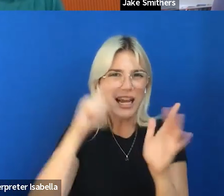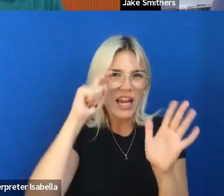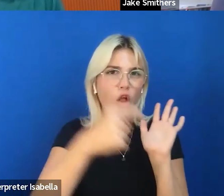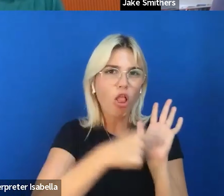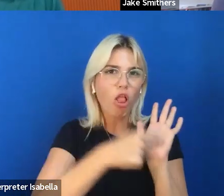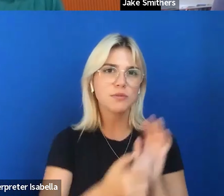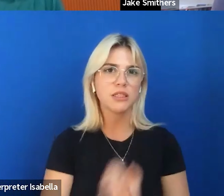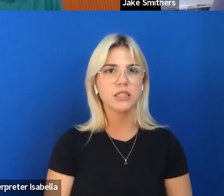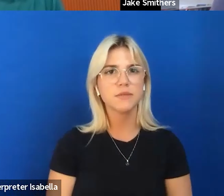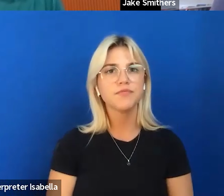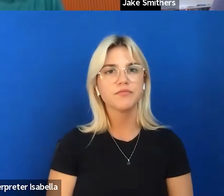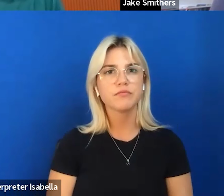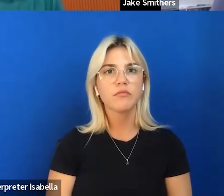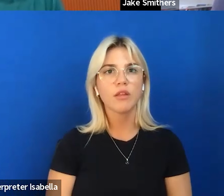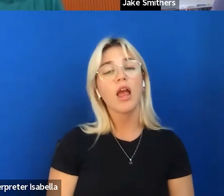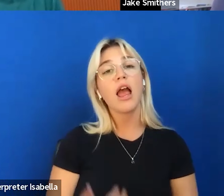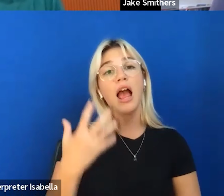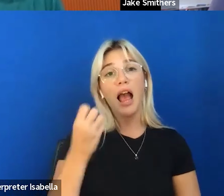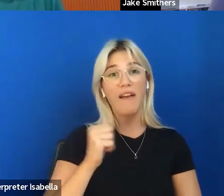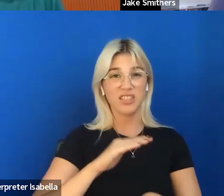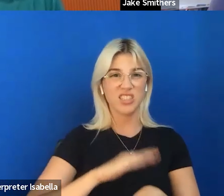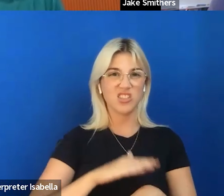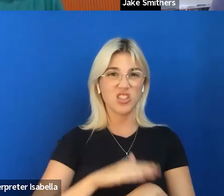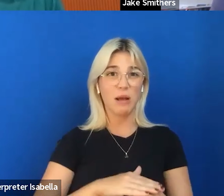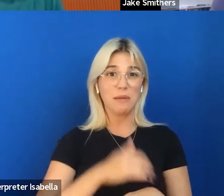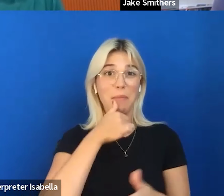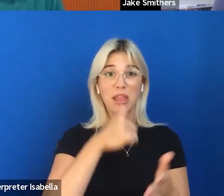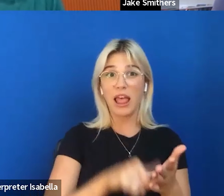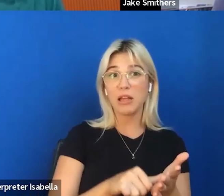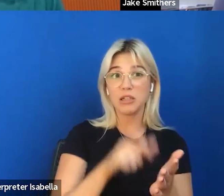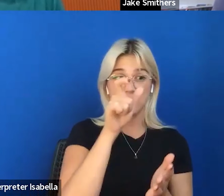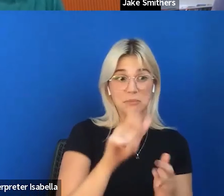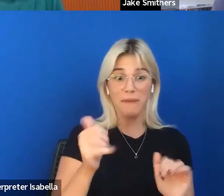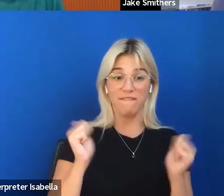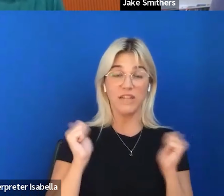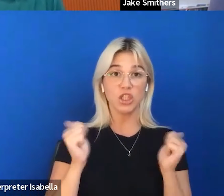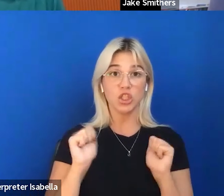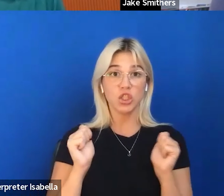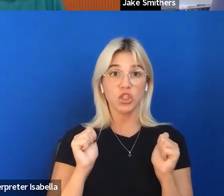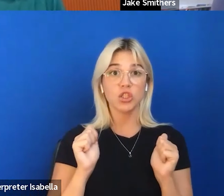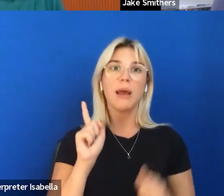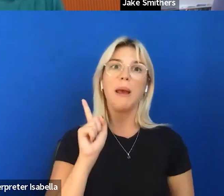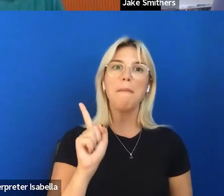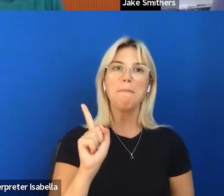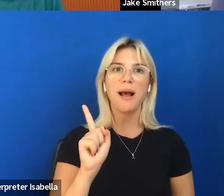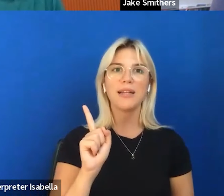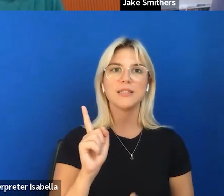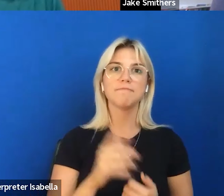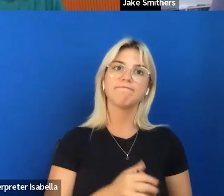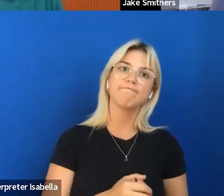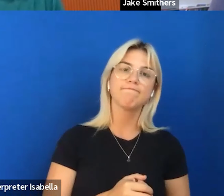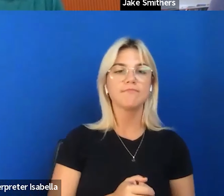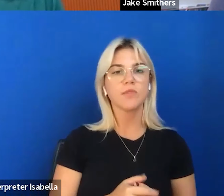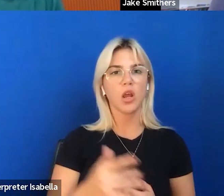There'll be times where the applicant may have done this. But unless when going through the applications we can see some